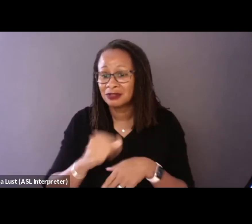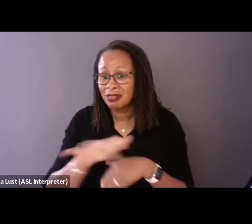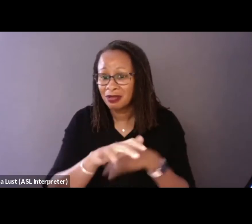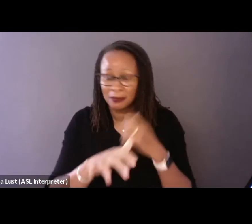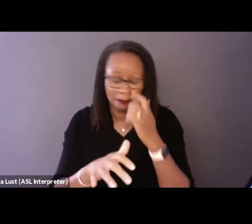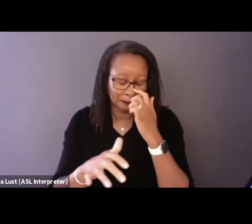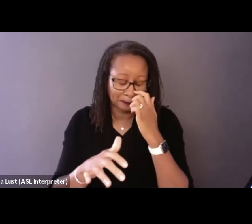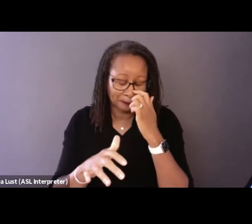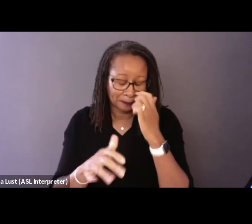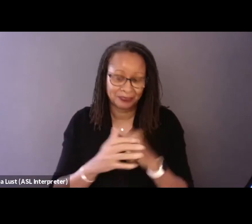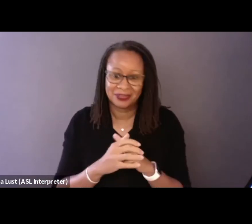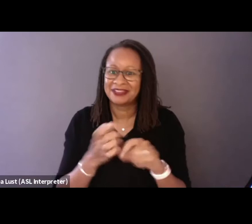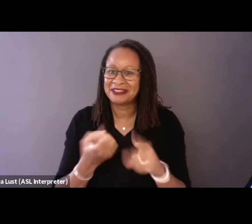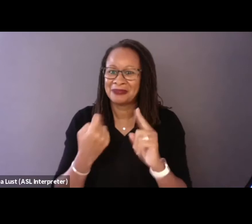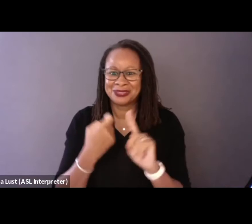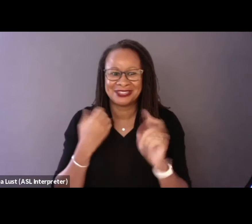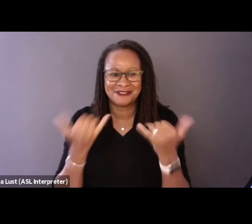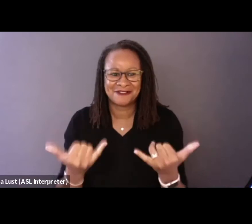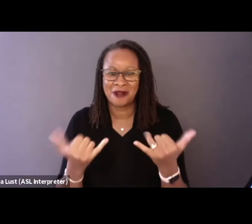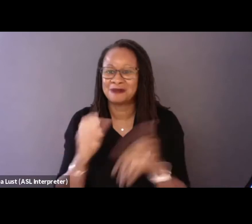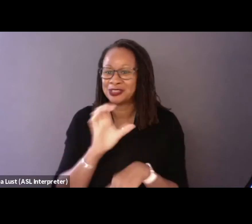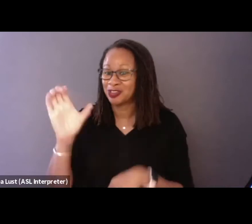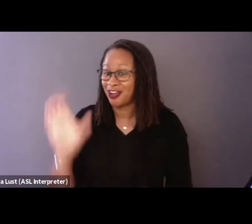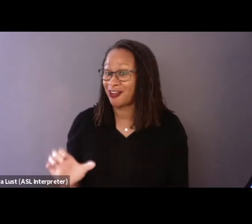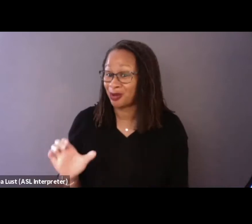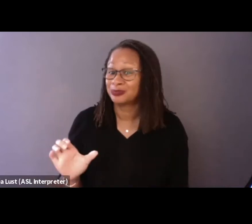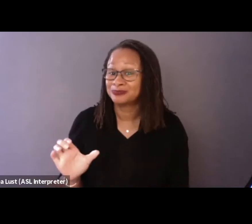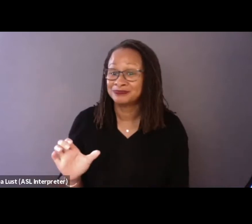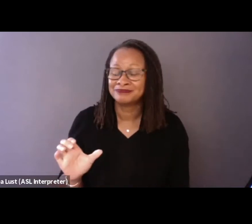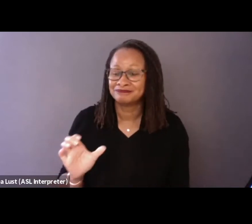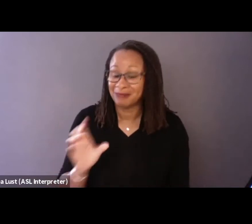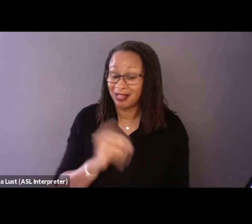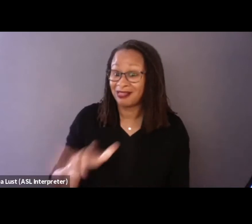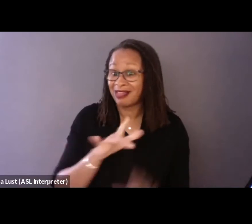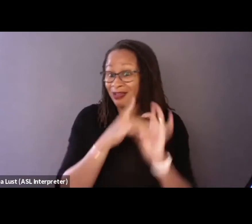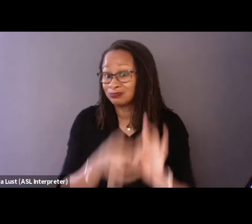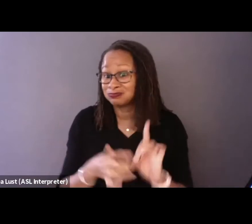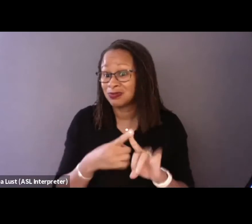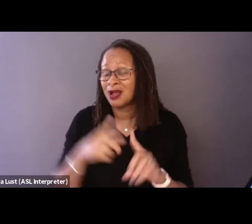I am coming to you today from Chicago, which is on the unseeded land of the Pottawatomie people,